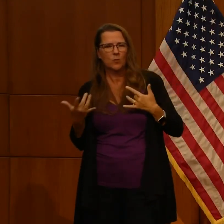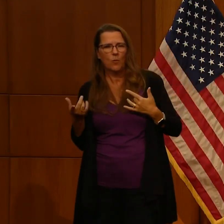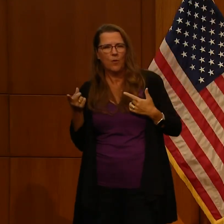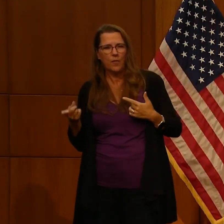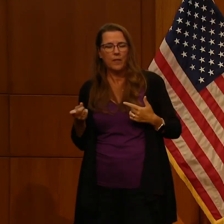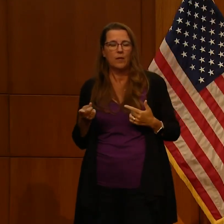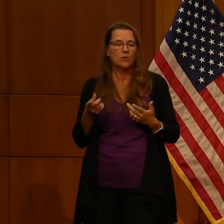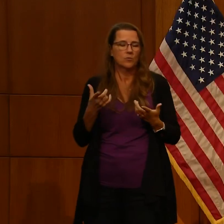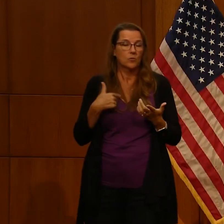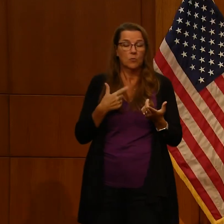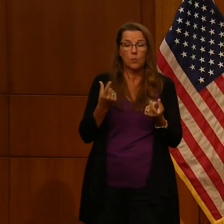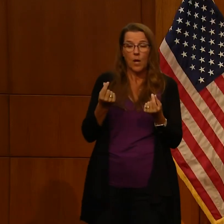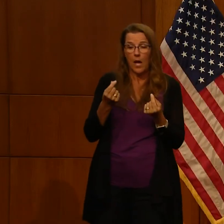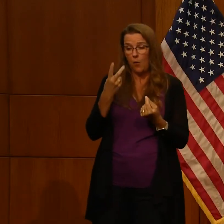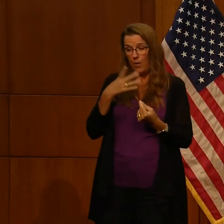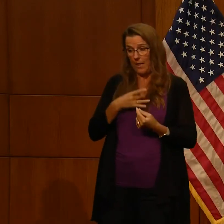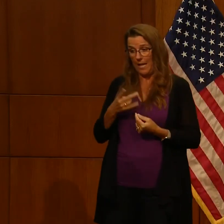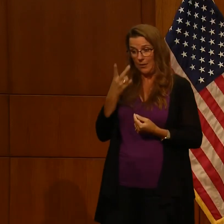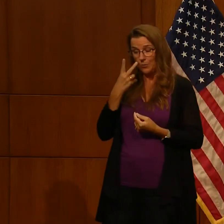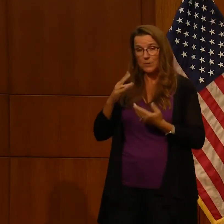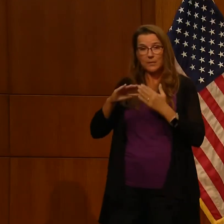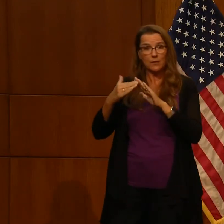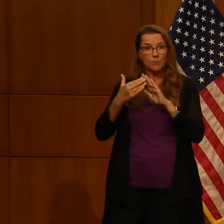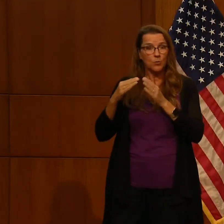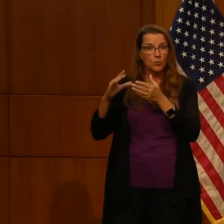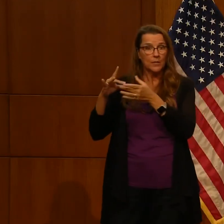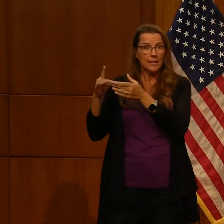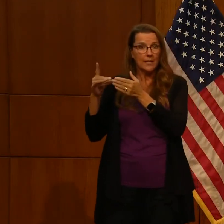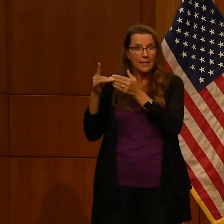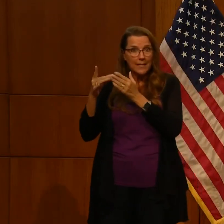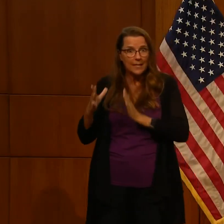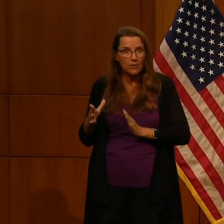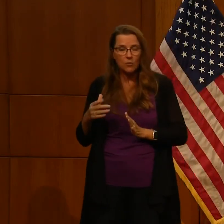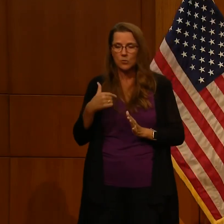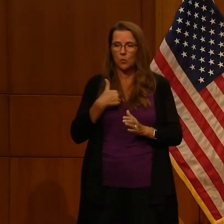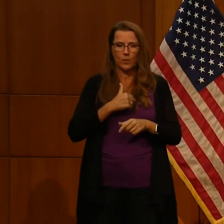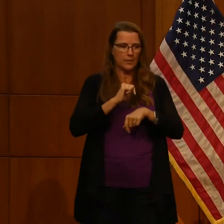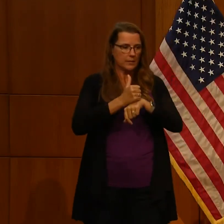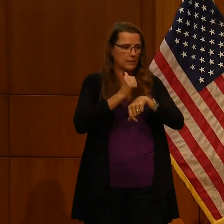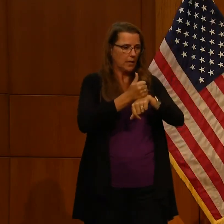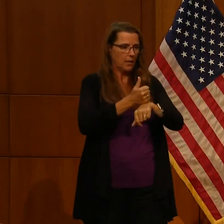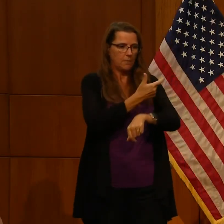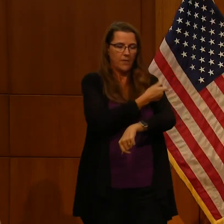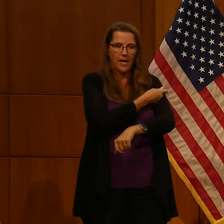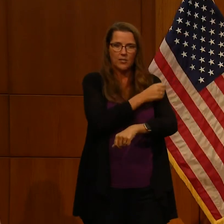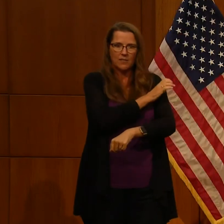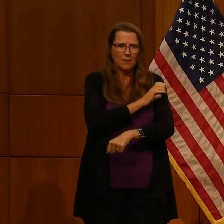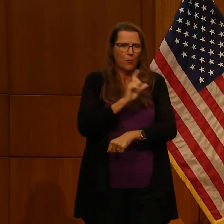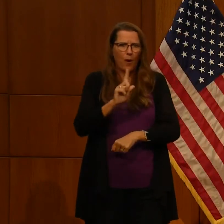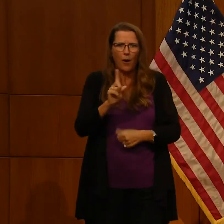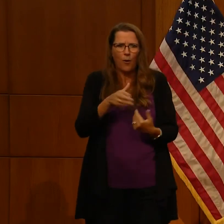GOING ON THERE? AND WHAT I'D LIKE TO SEE. IS OUR COMMUNITY